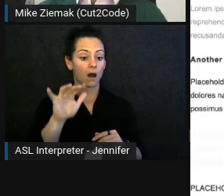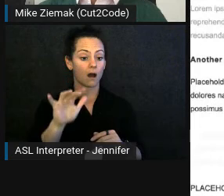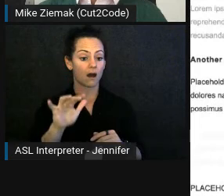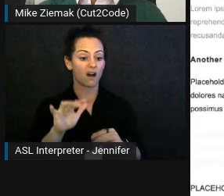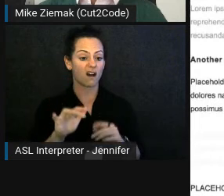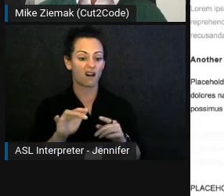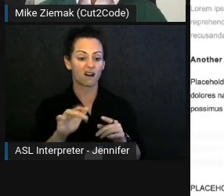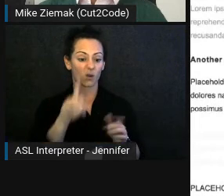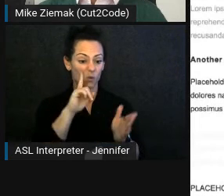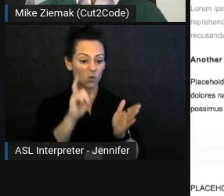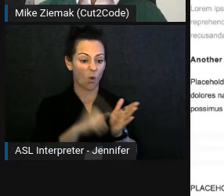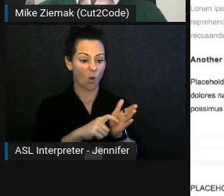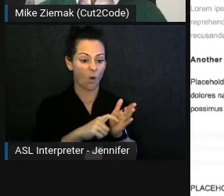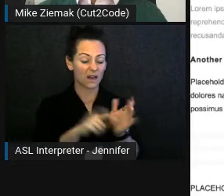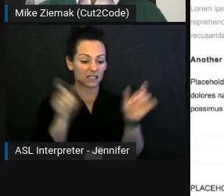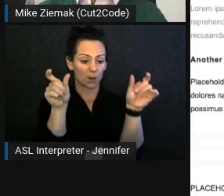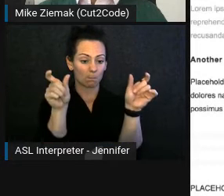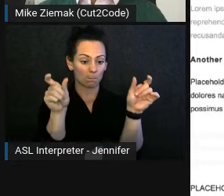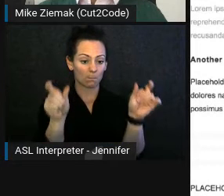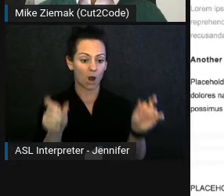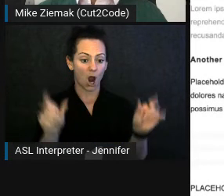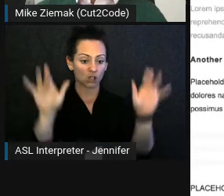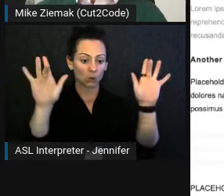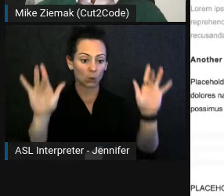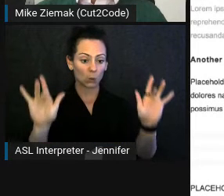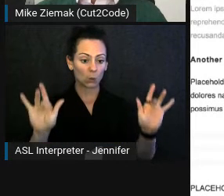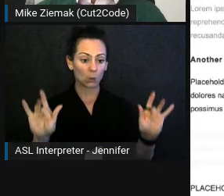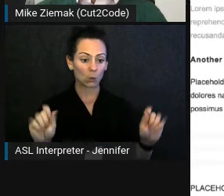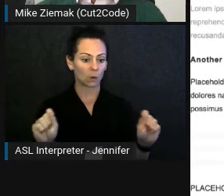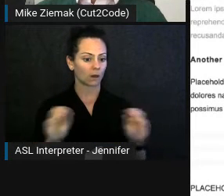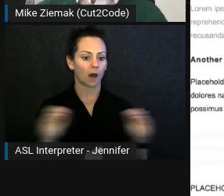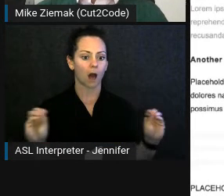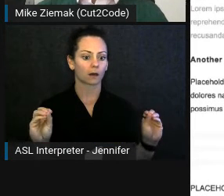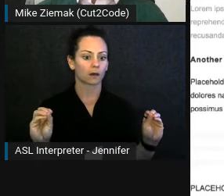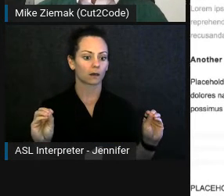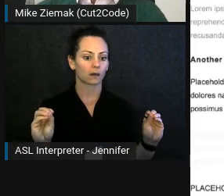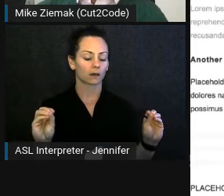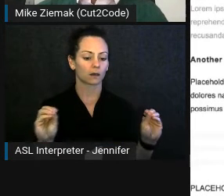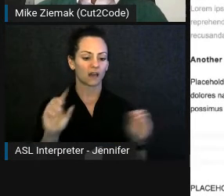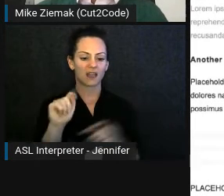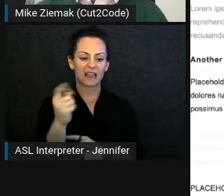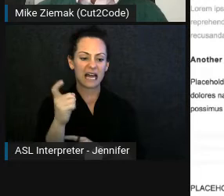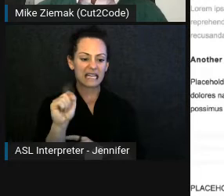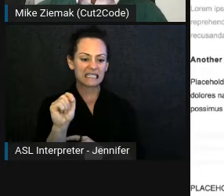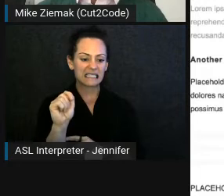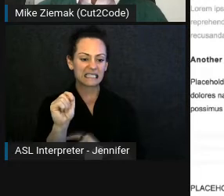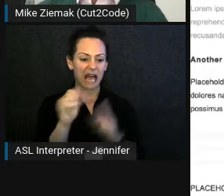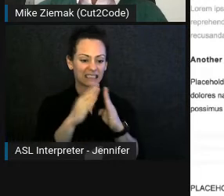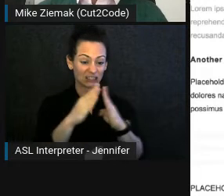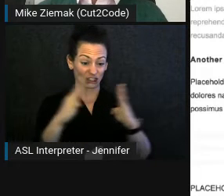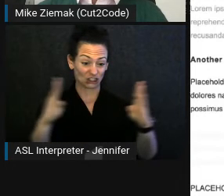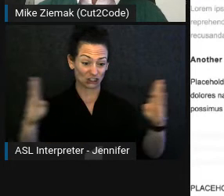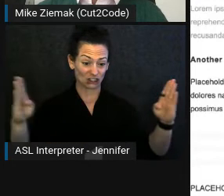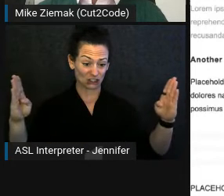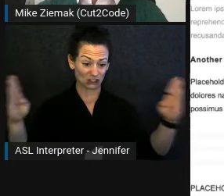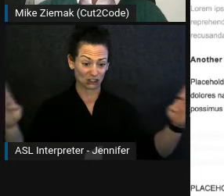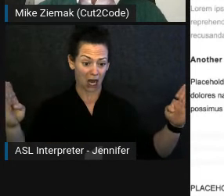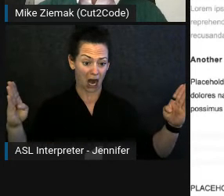The letters adhere directly to the viewport and it's just a torture to read. It's important to add some margins.